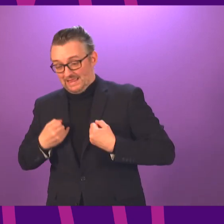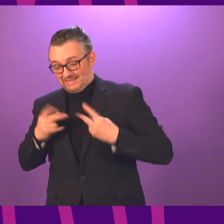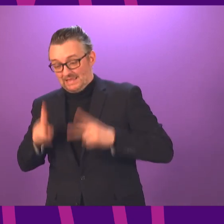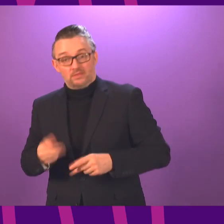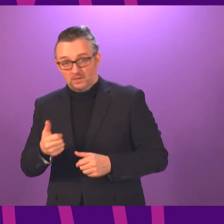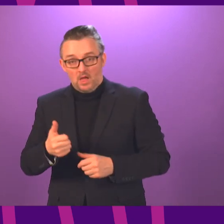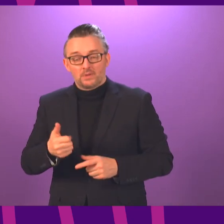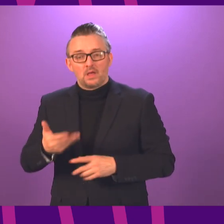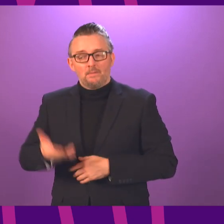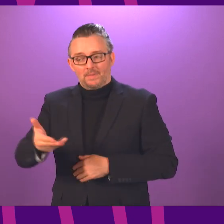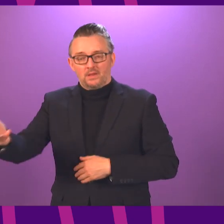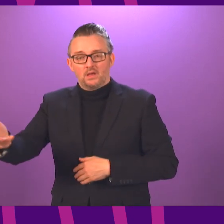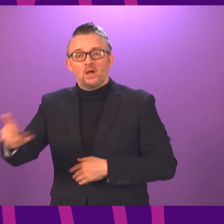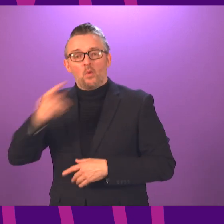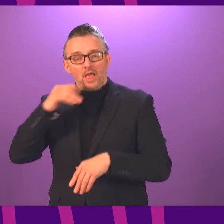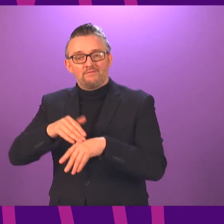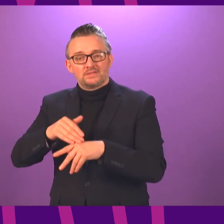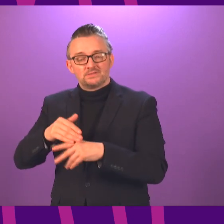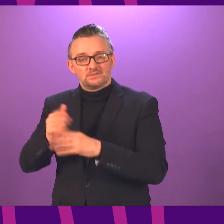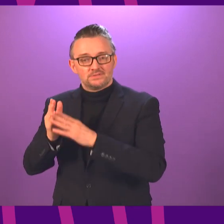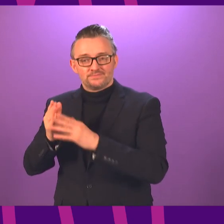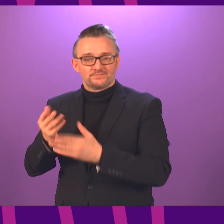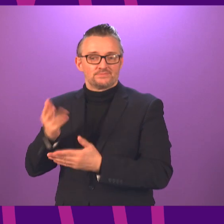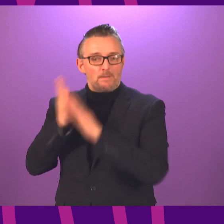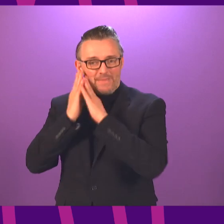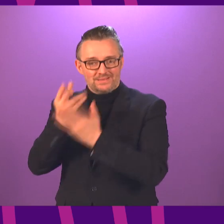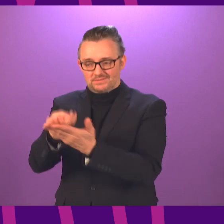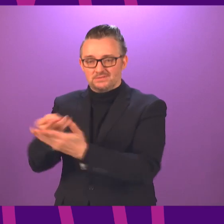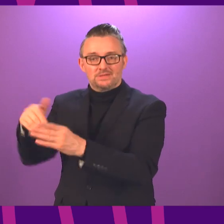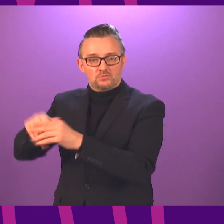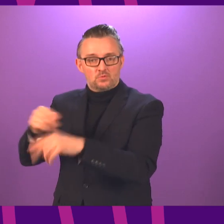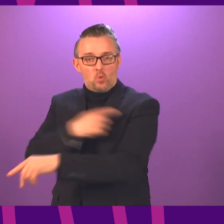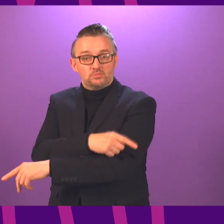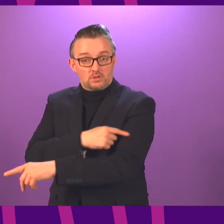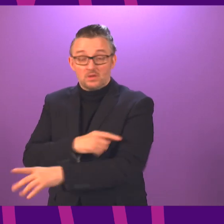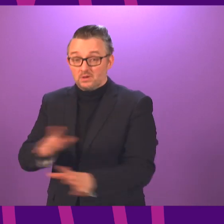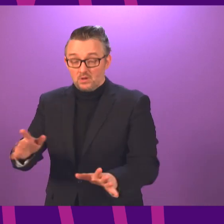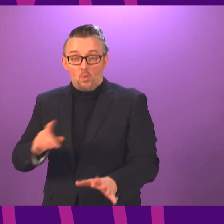the pressure on hospital capacity. That is another reason why we have to suppress the virus as far as we can.